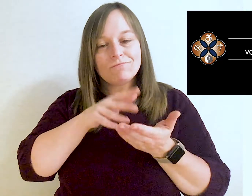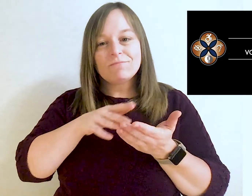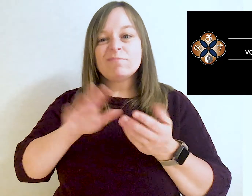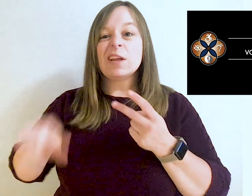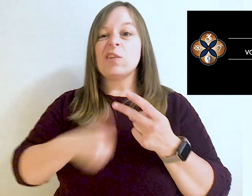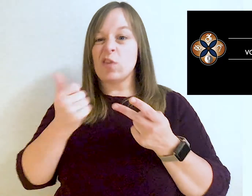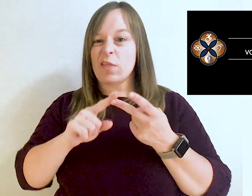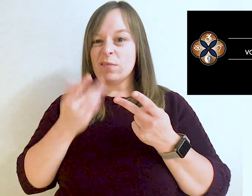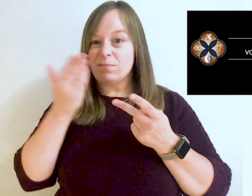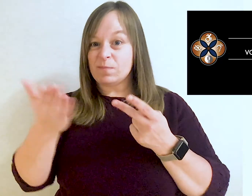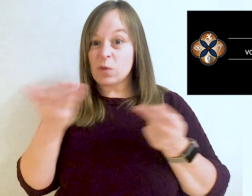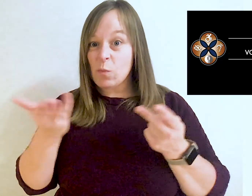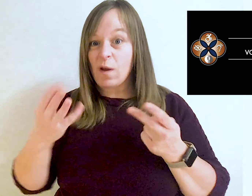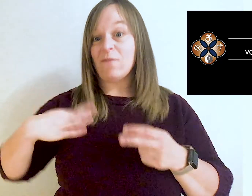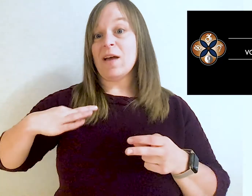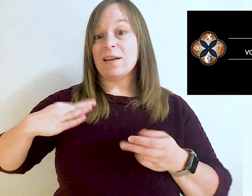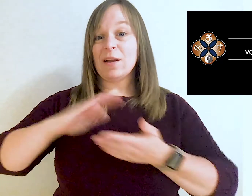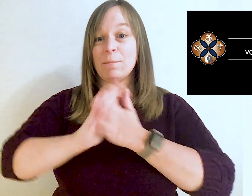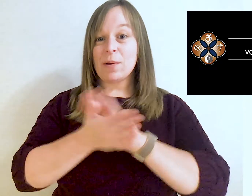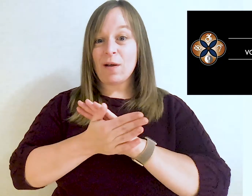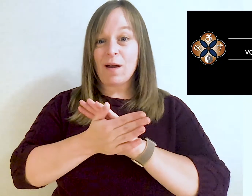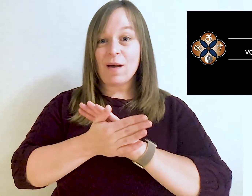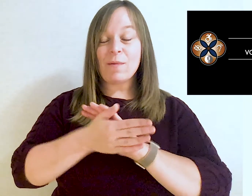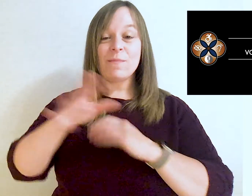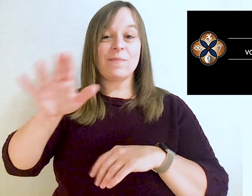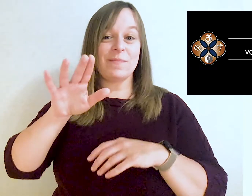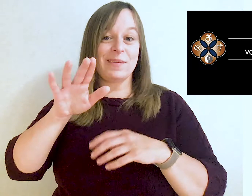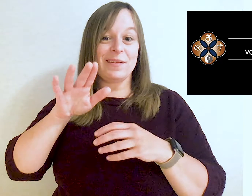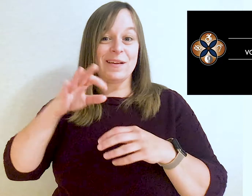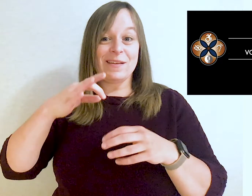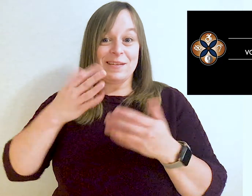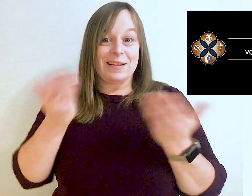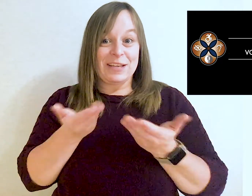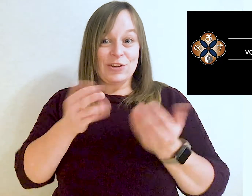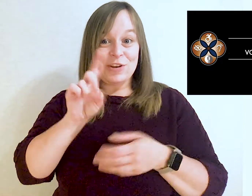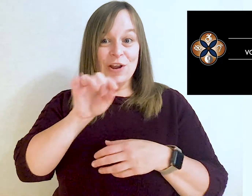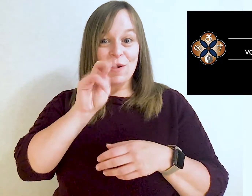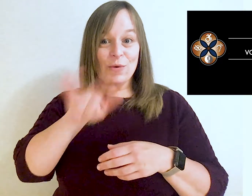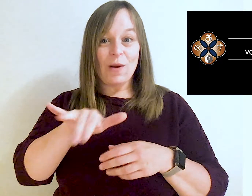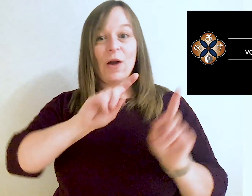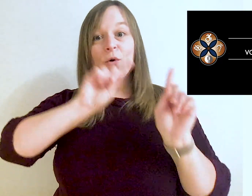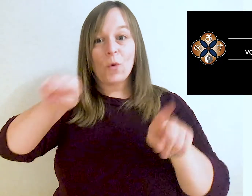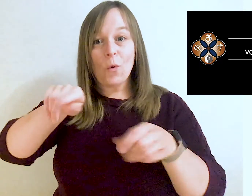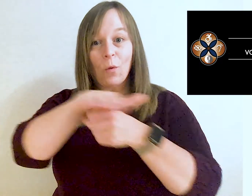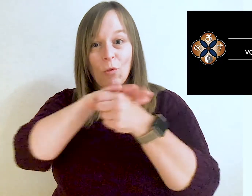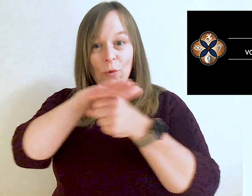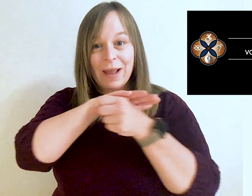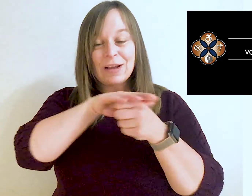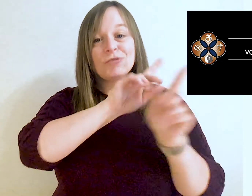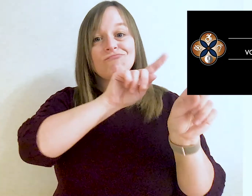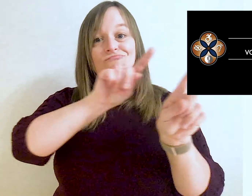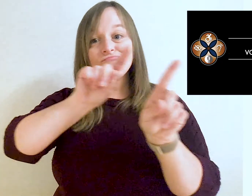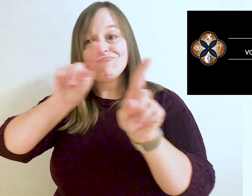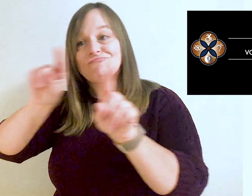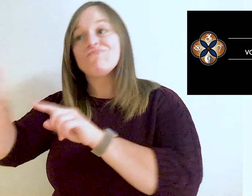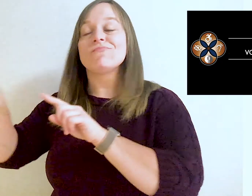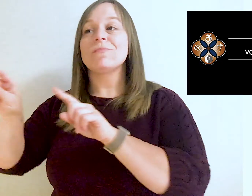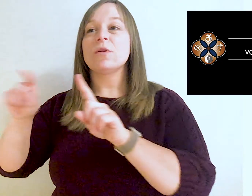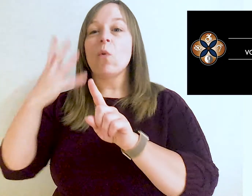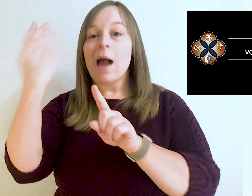Another is to volunteer to serve at poll sites with DRNY. So the PAVA team